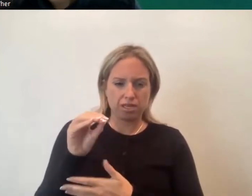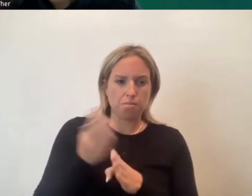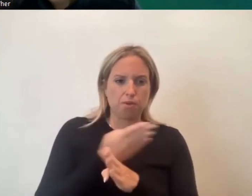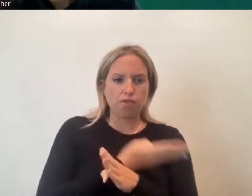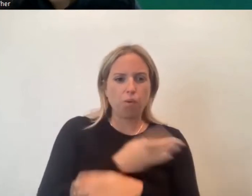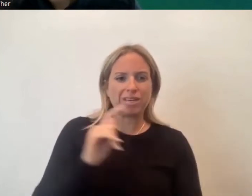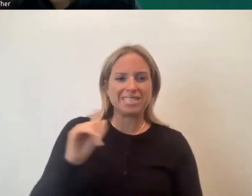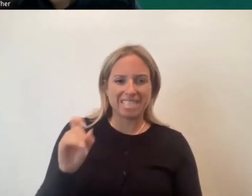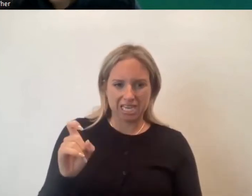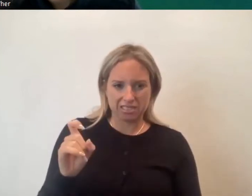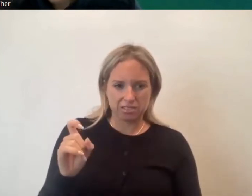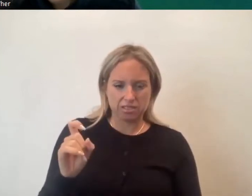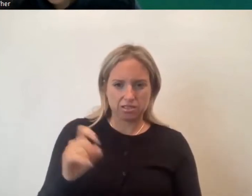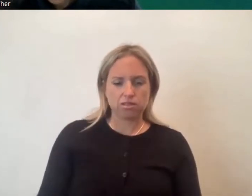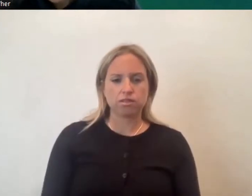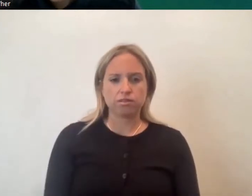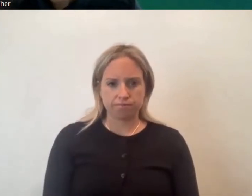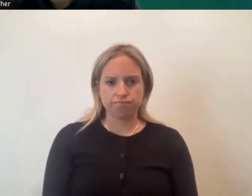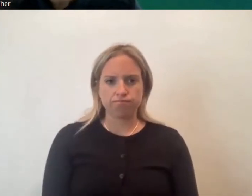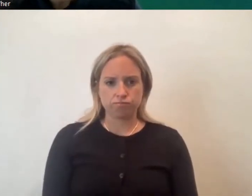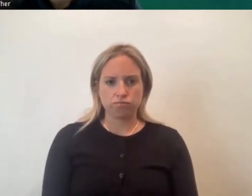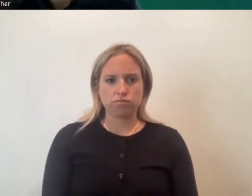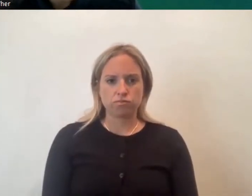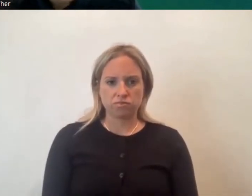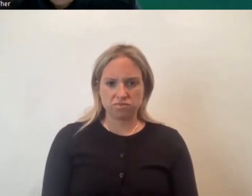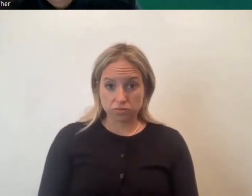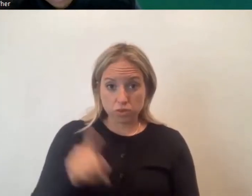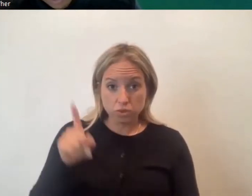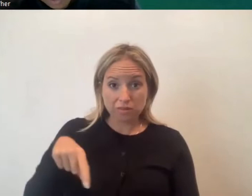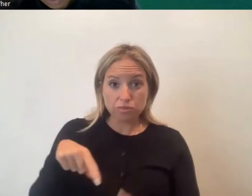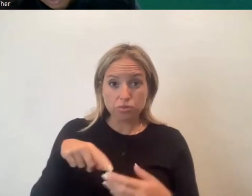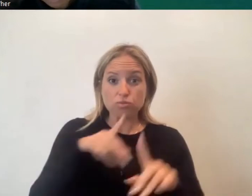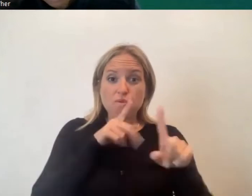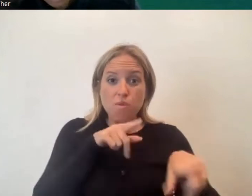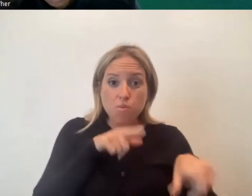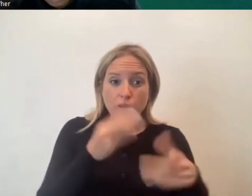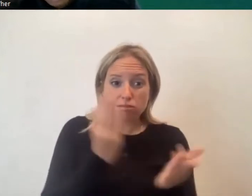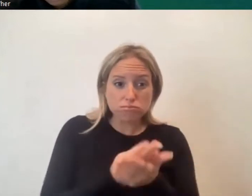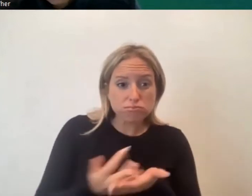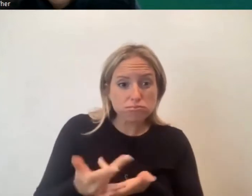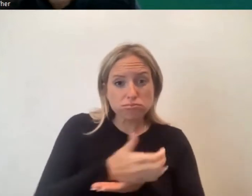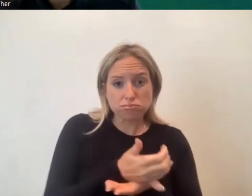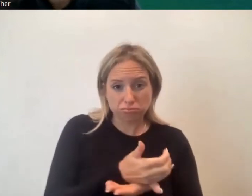Tadra: So do you have to report that income or any